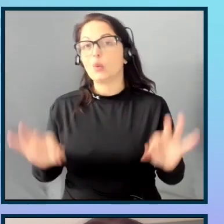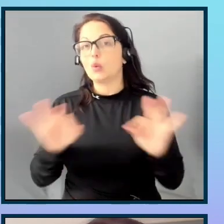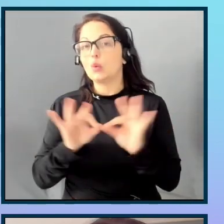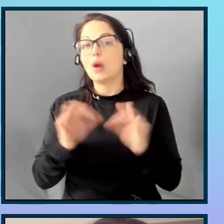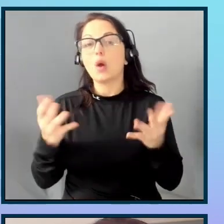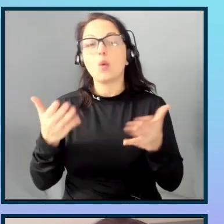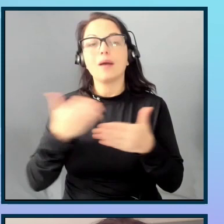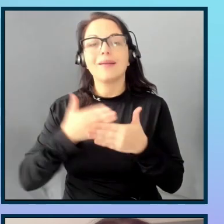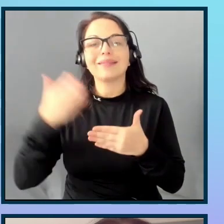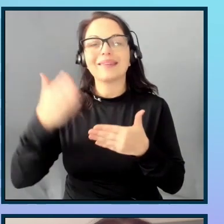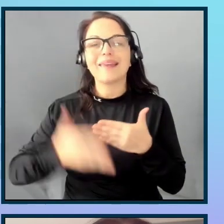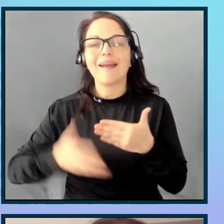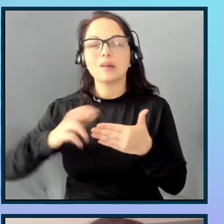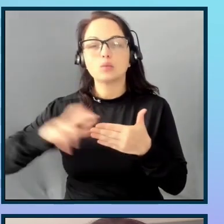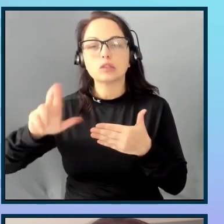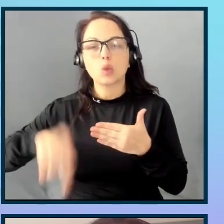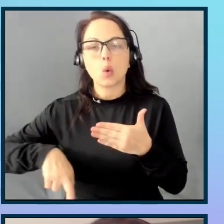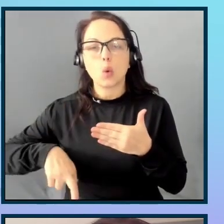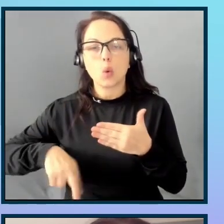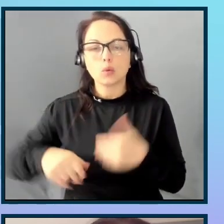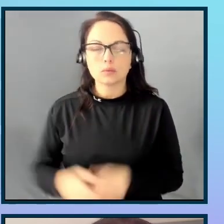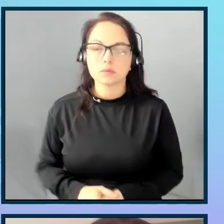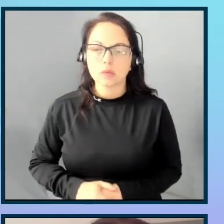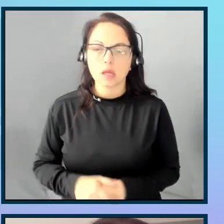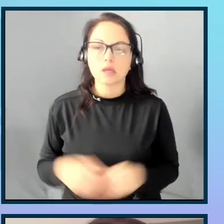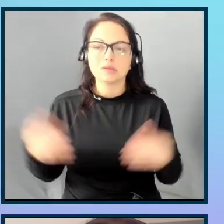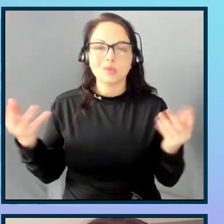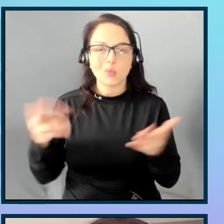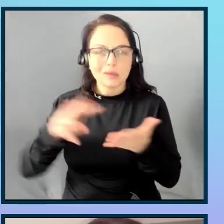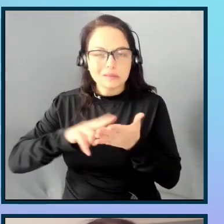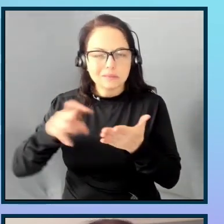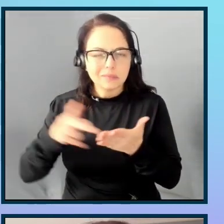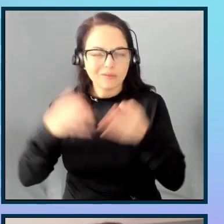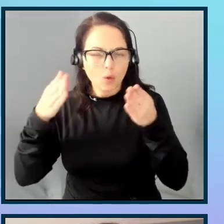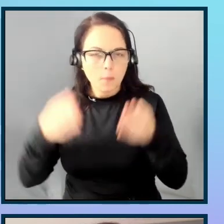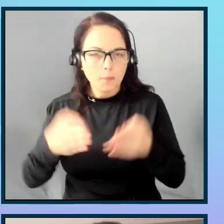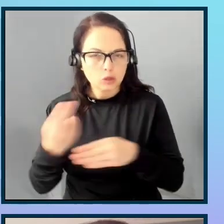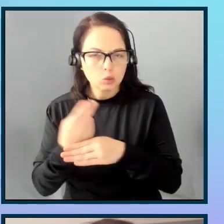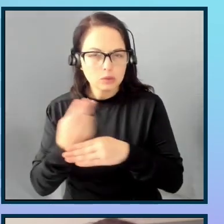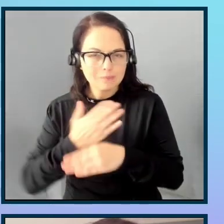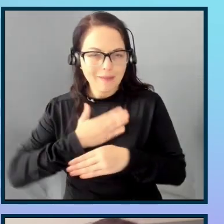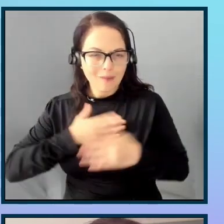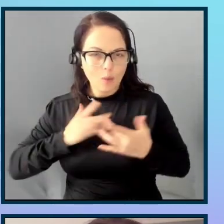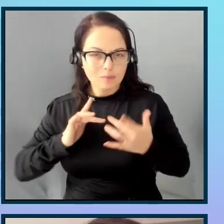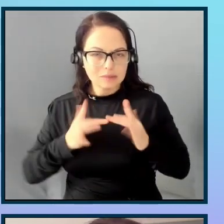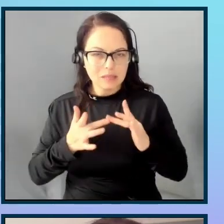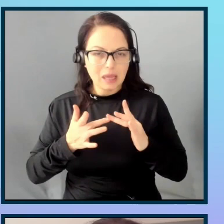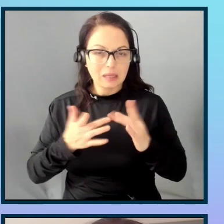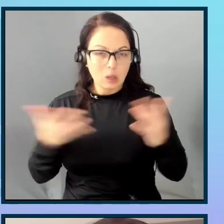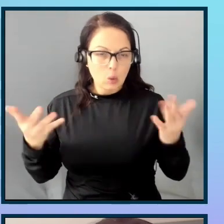What does this thing mean for a person using my website? What does this person need?